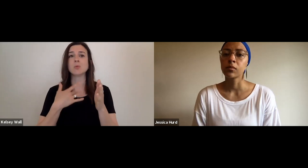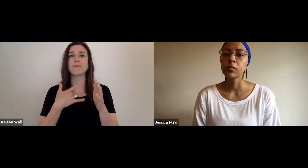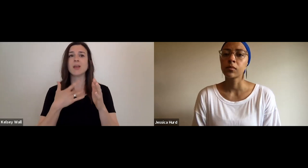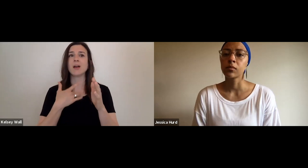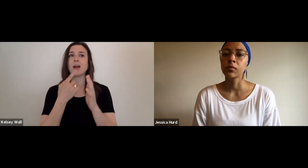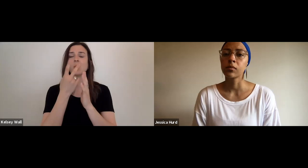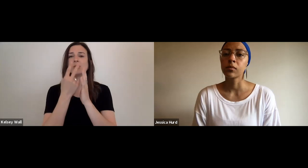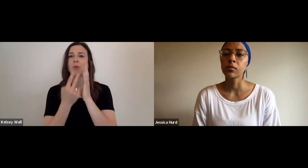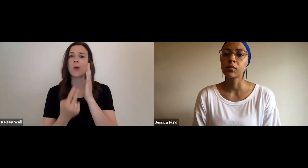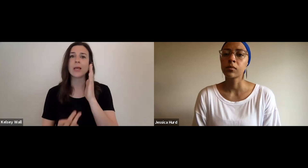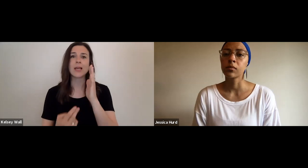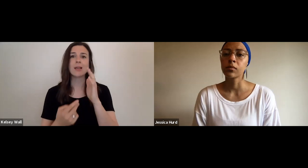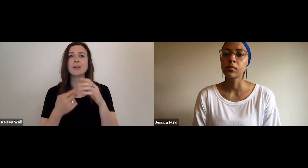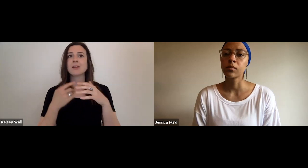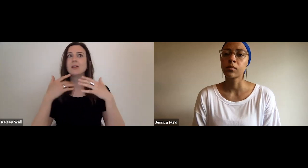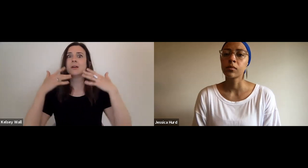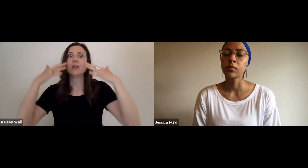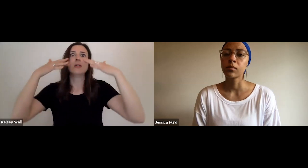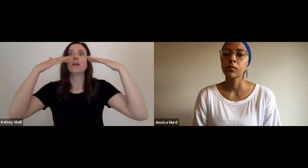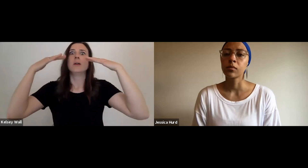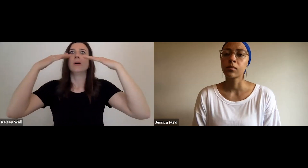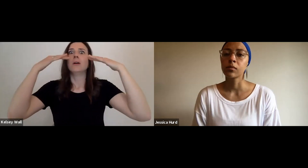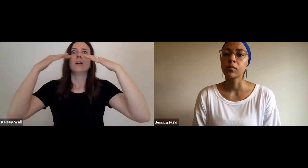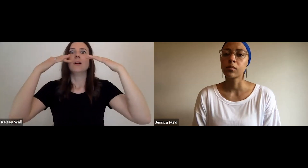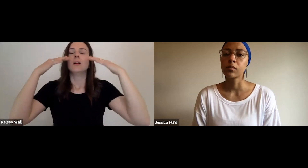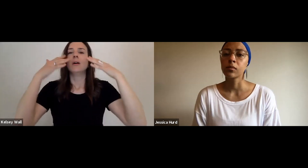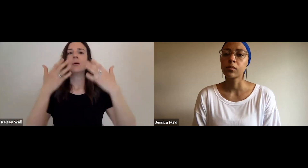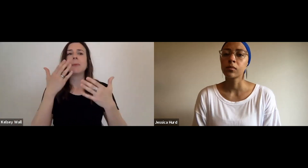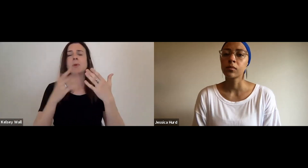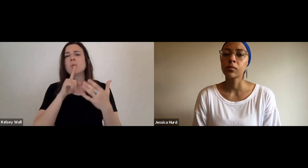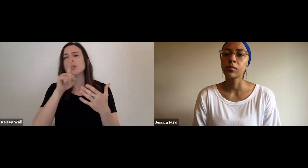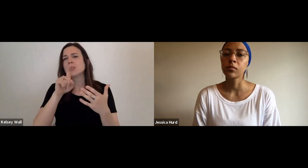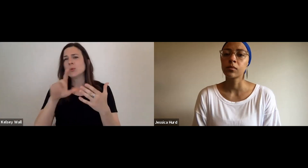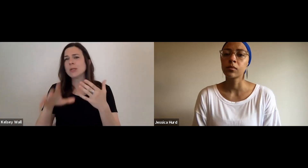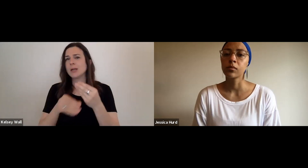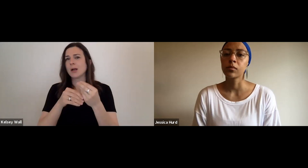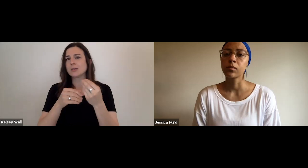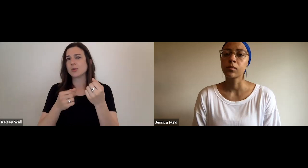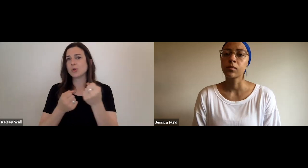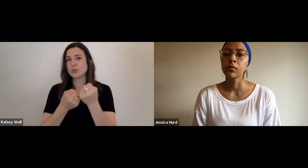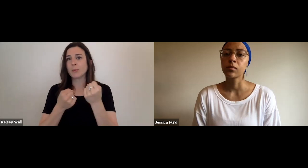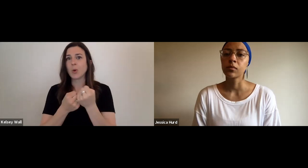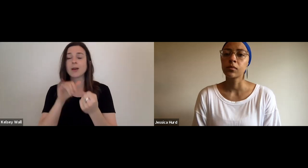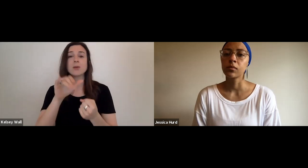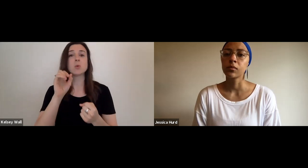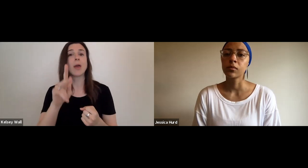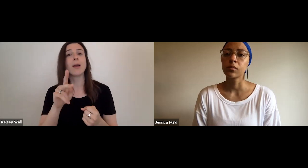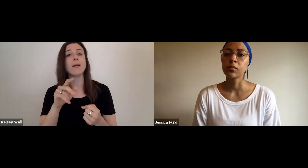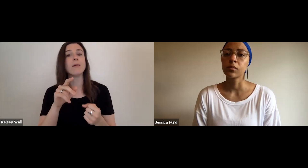Sometimes we can get stuck in a downward spiral and feel like we're just falling into that negative emotion,